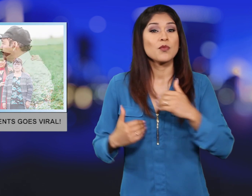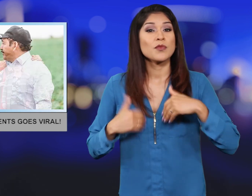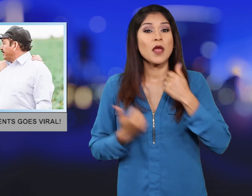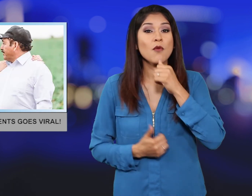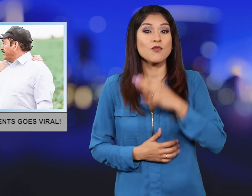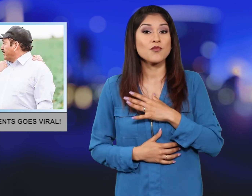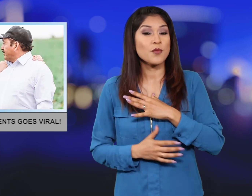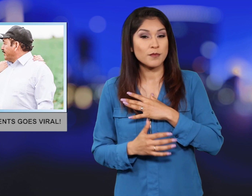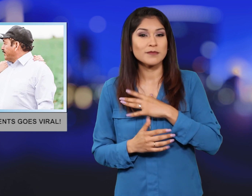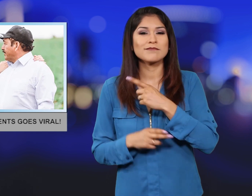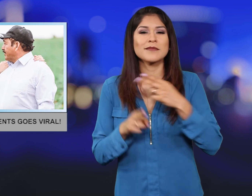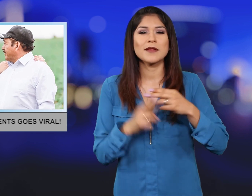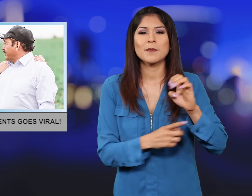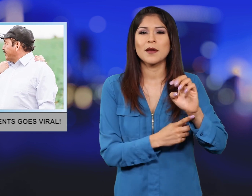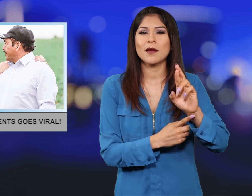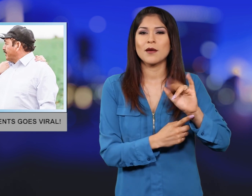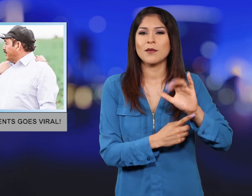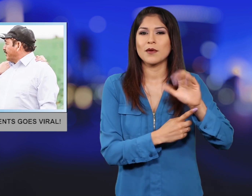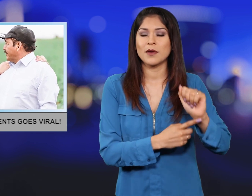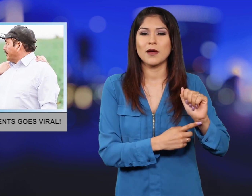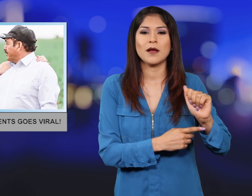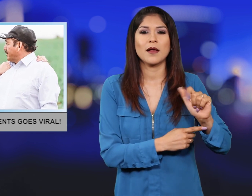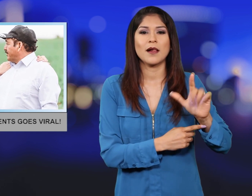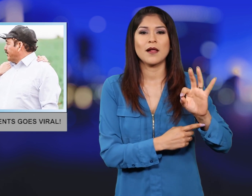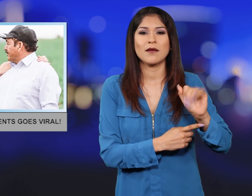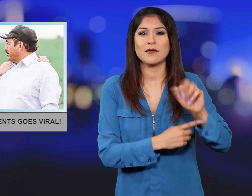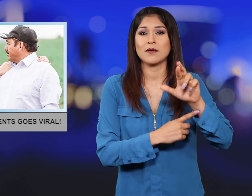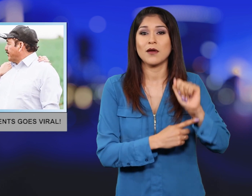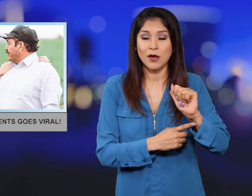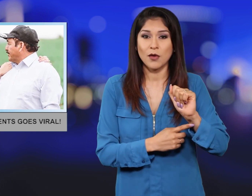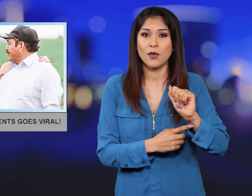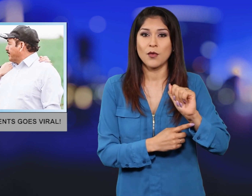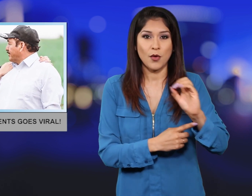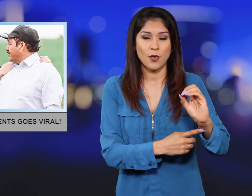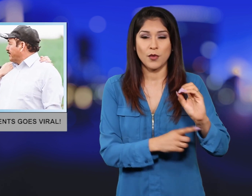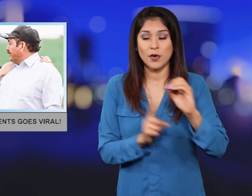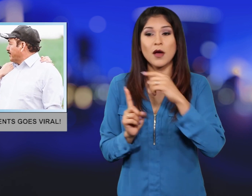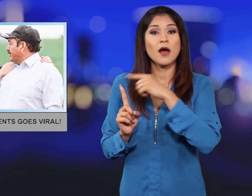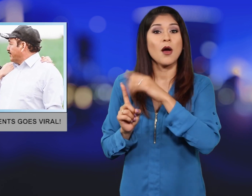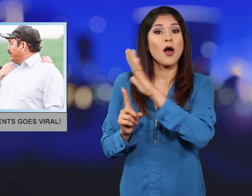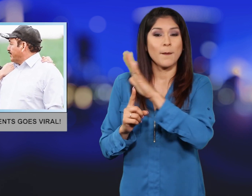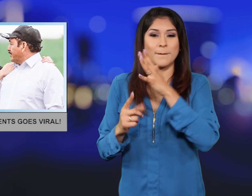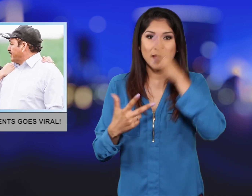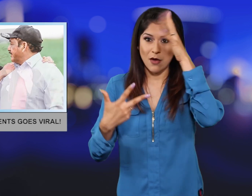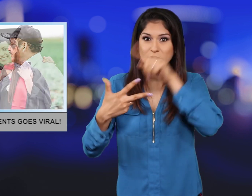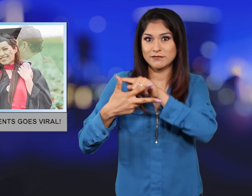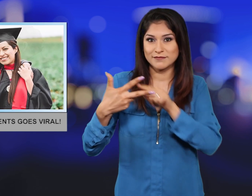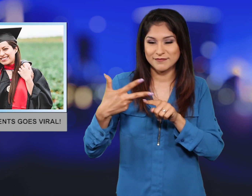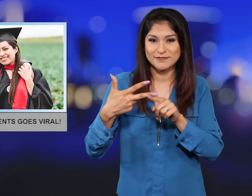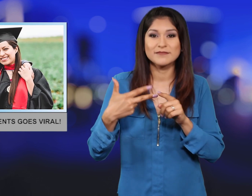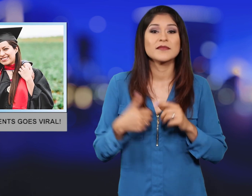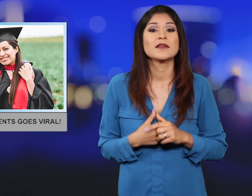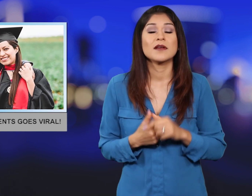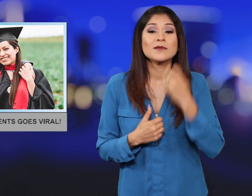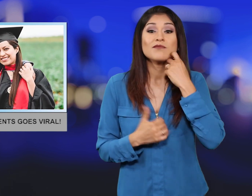Here you see Erica Alfaro and her parents.